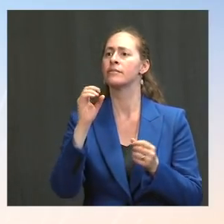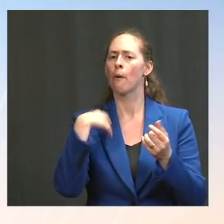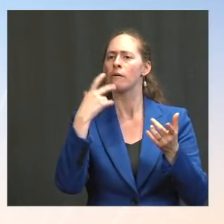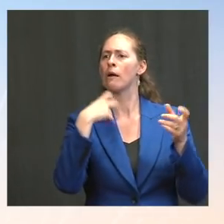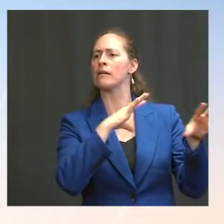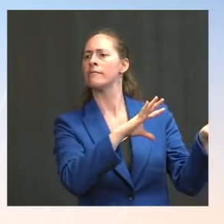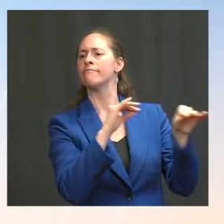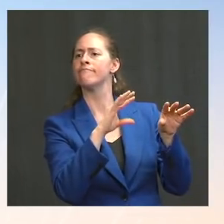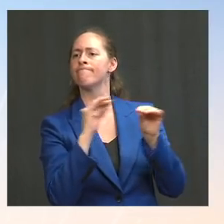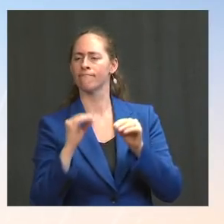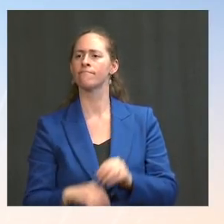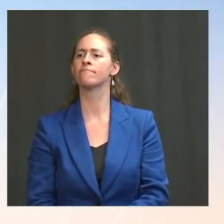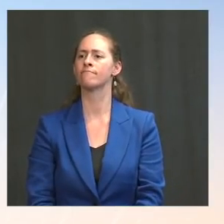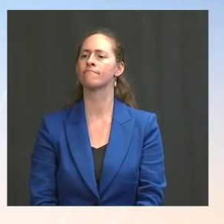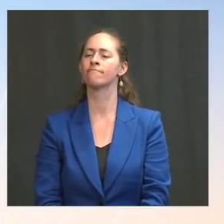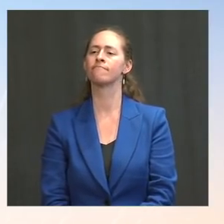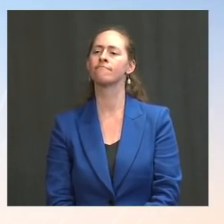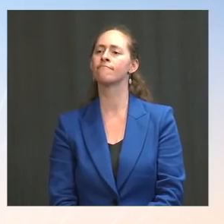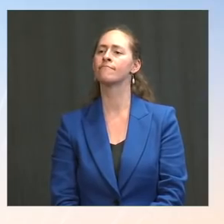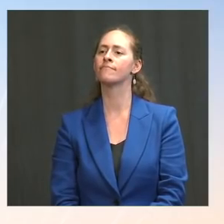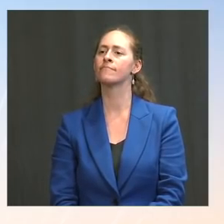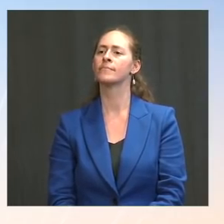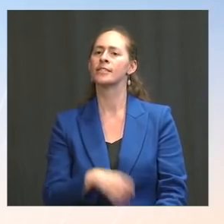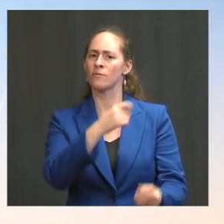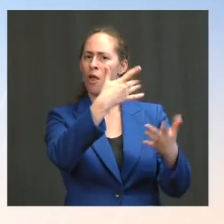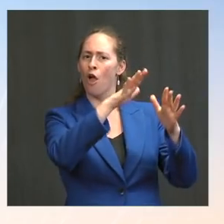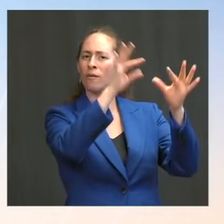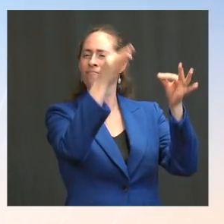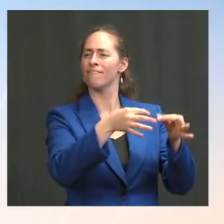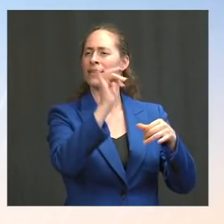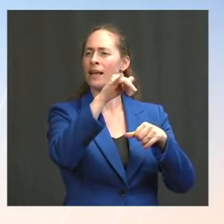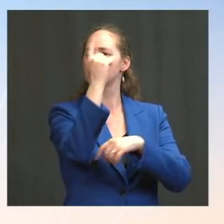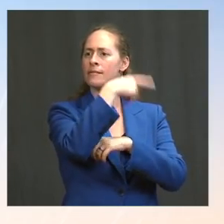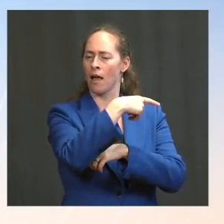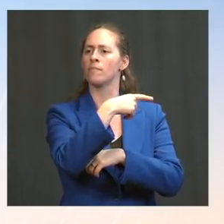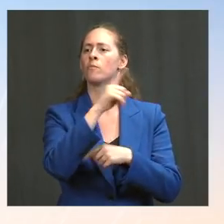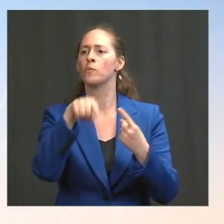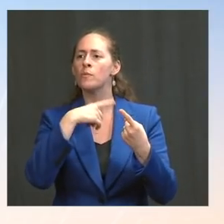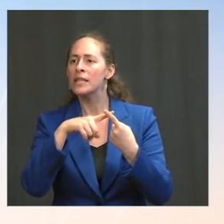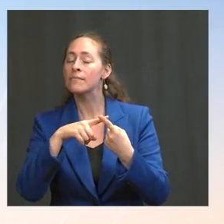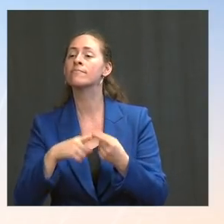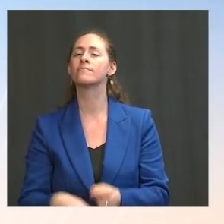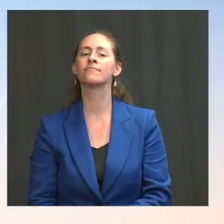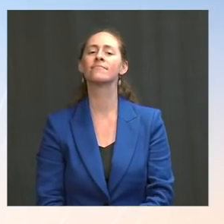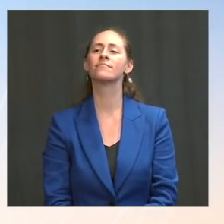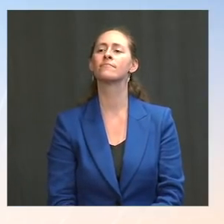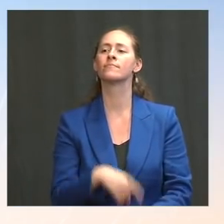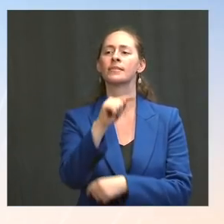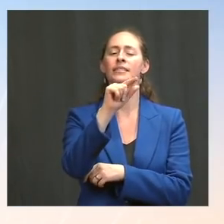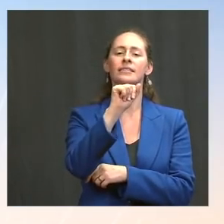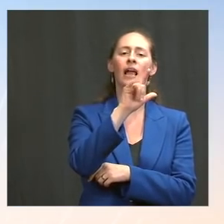just noted, was already in place; and the military stalemate between the Taliban and Afghan Forces was at a height.